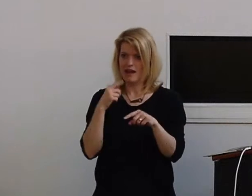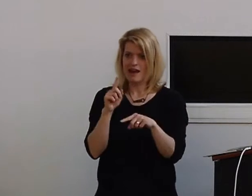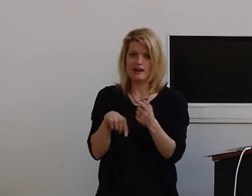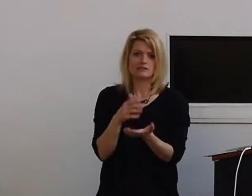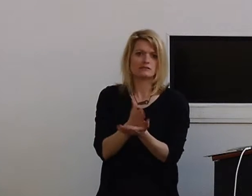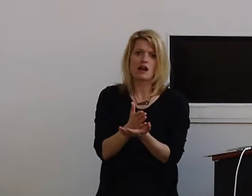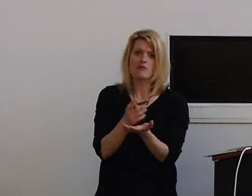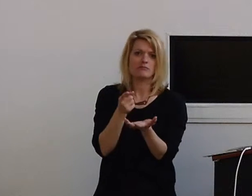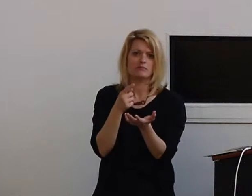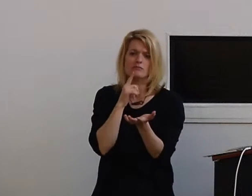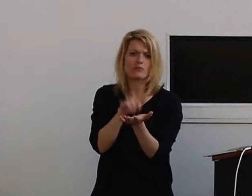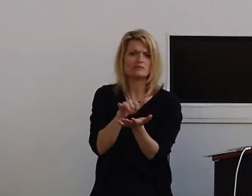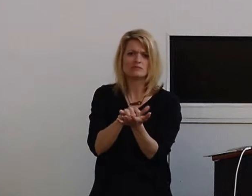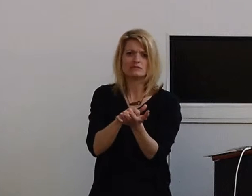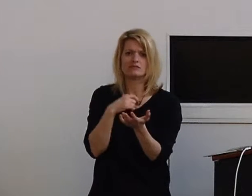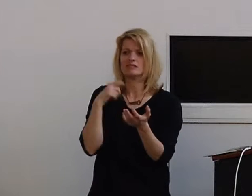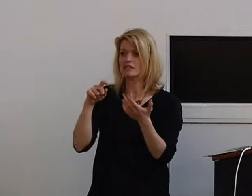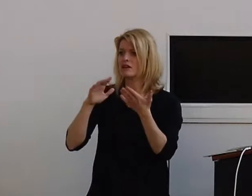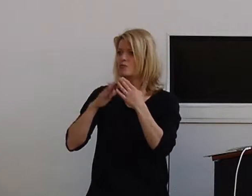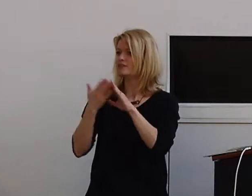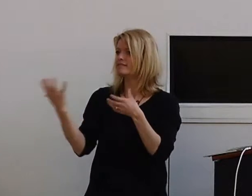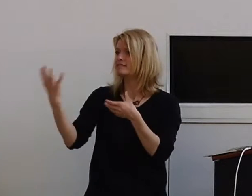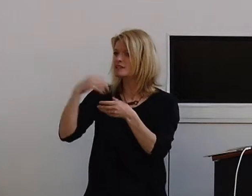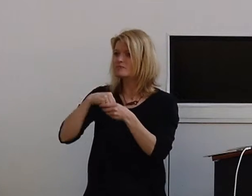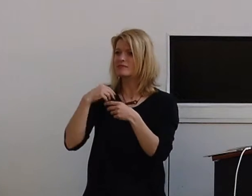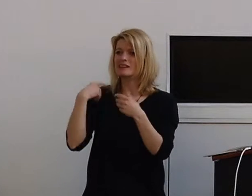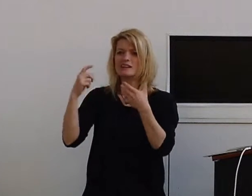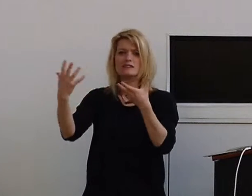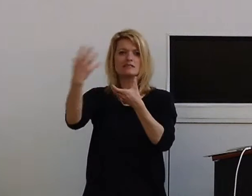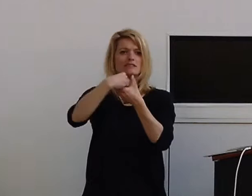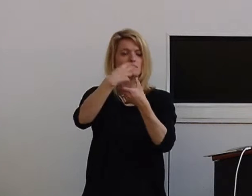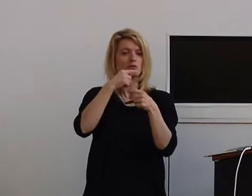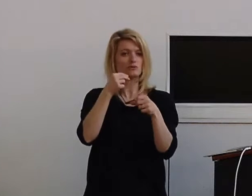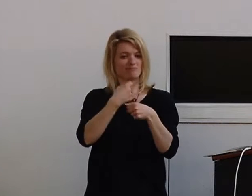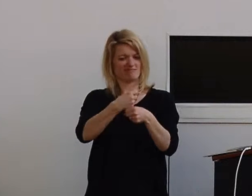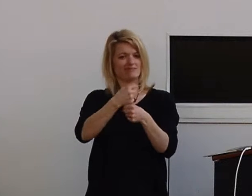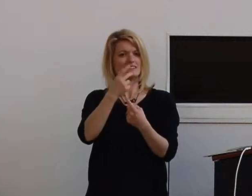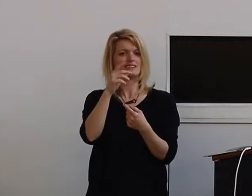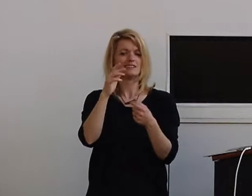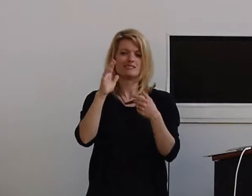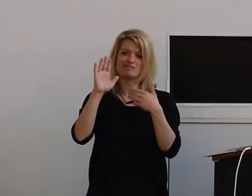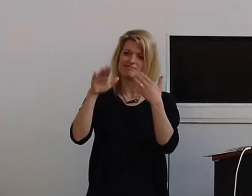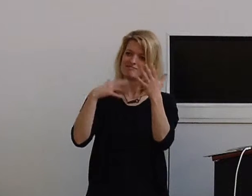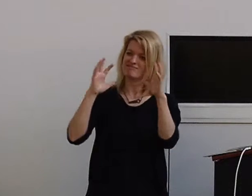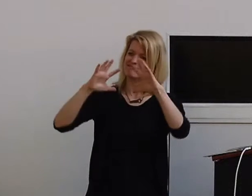But we can't stop with just the apps that we've created. We need community participation and involvement